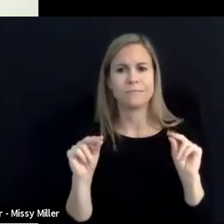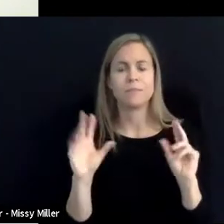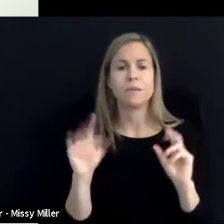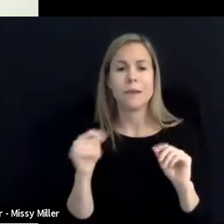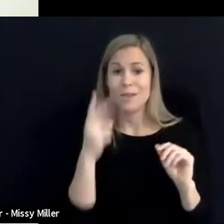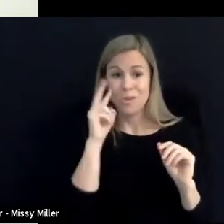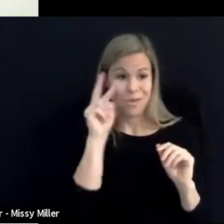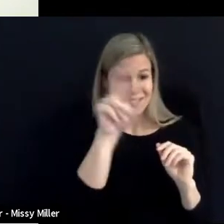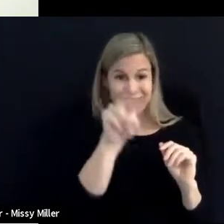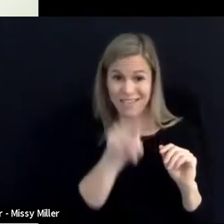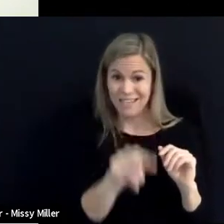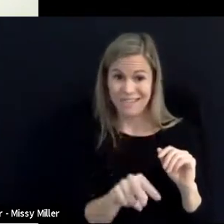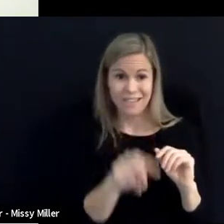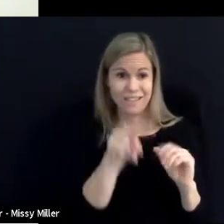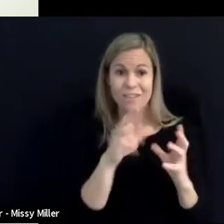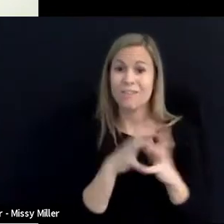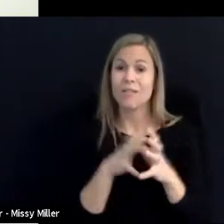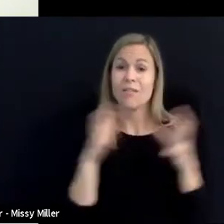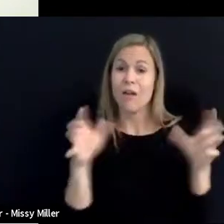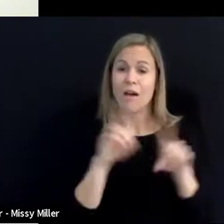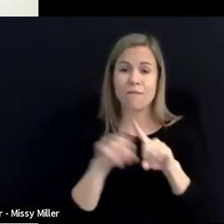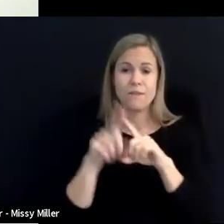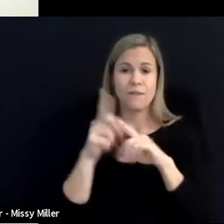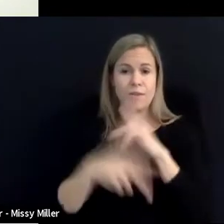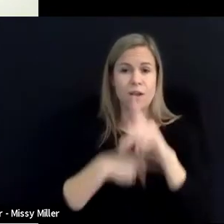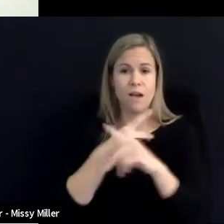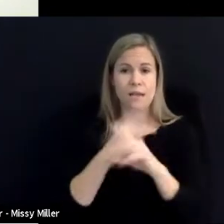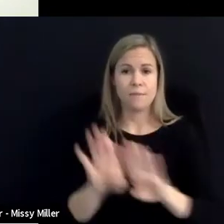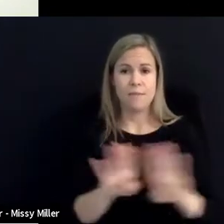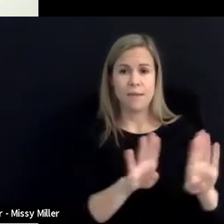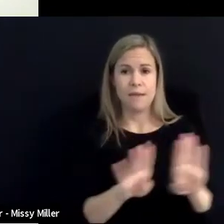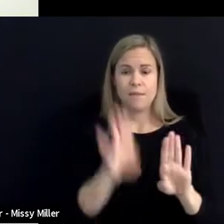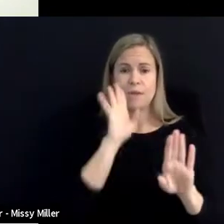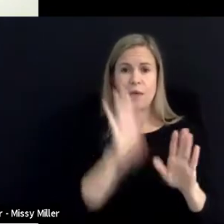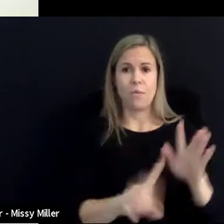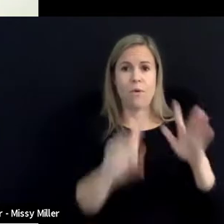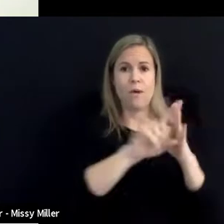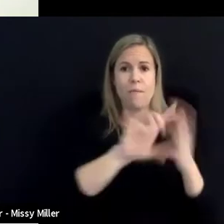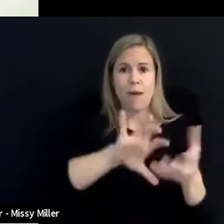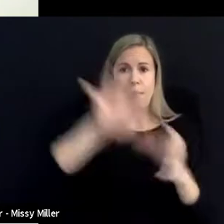there's a lot of different kinds of behaviors related to anxiety.